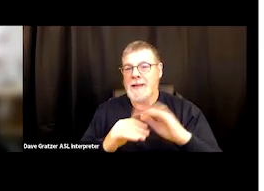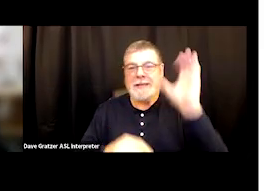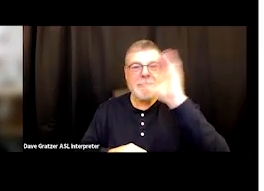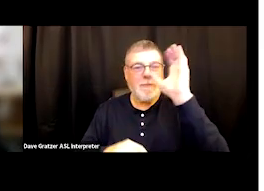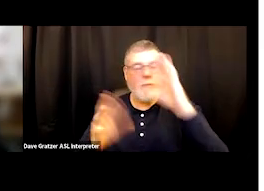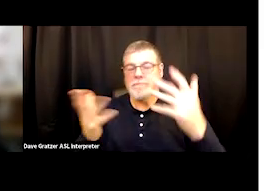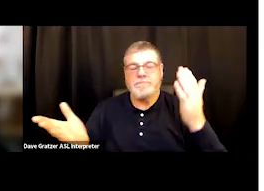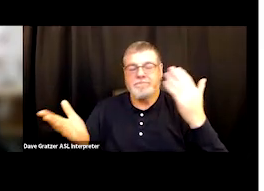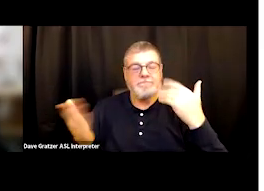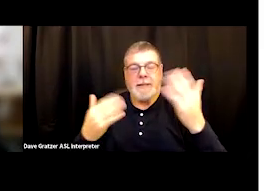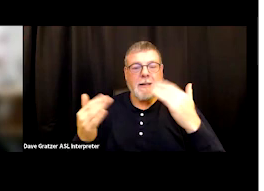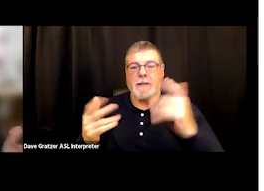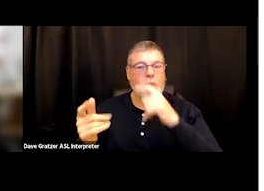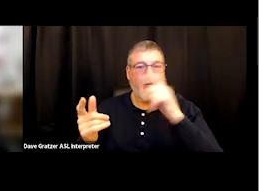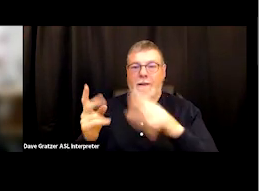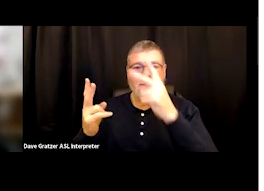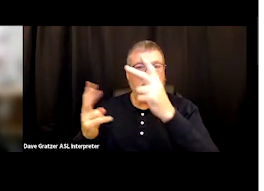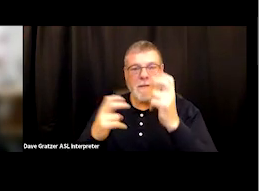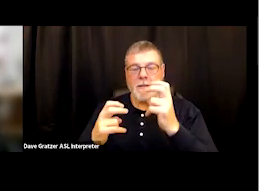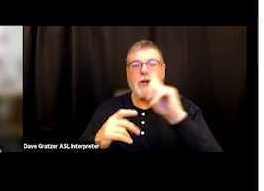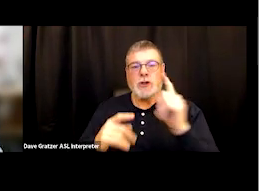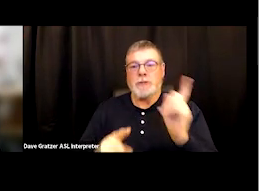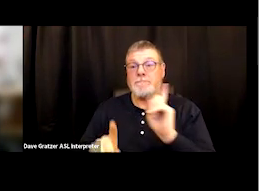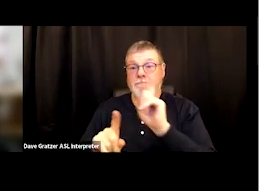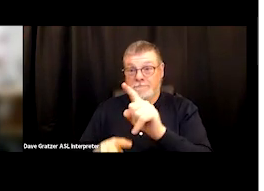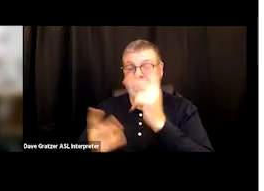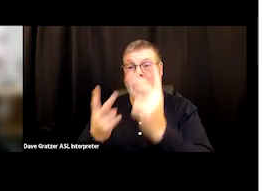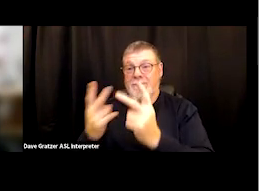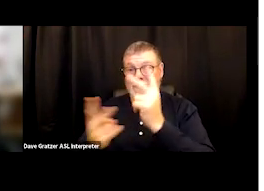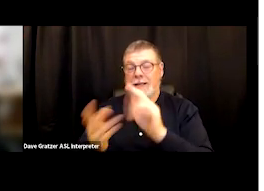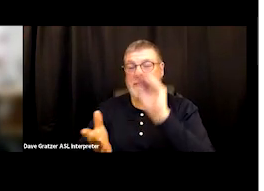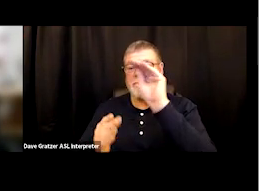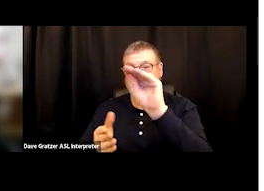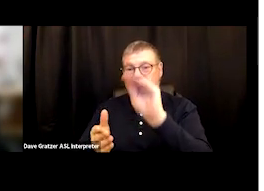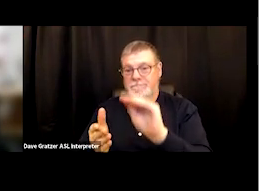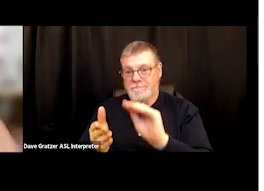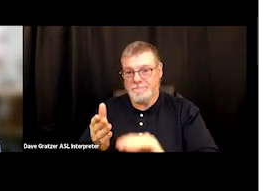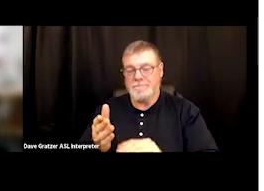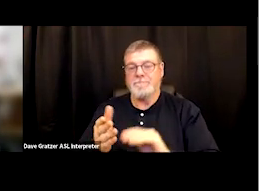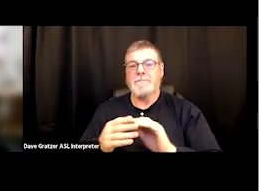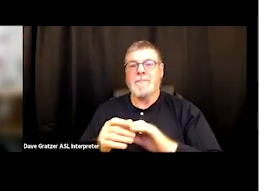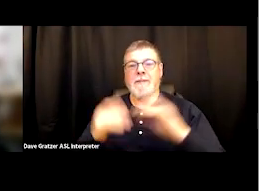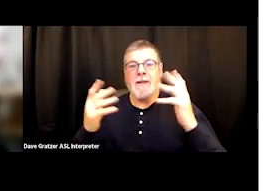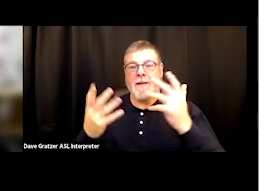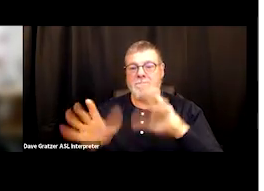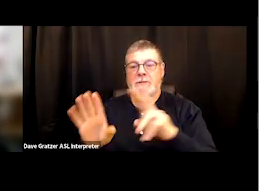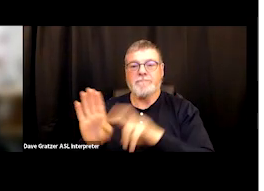There's nothing to download. It's just a website that you visit, log in, track your outcomes, log out.